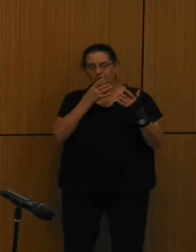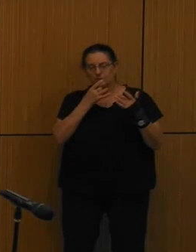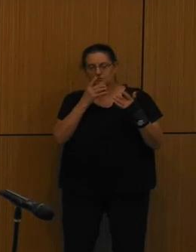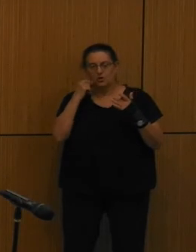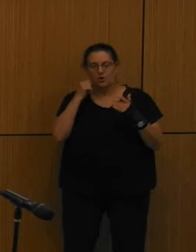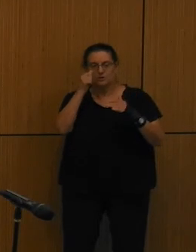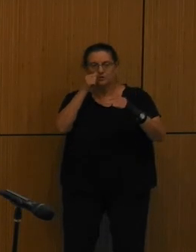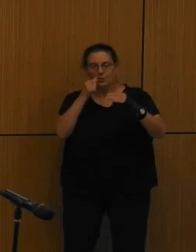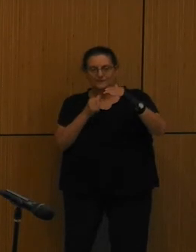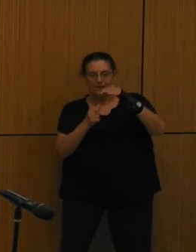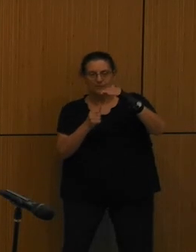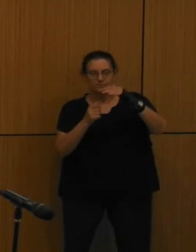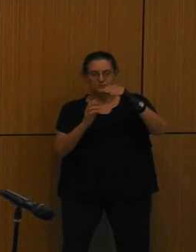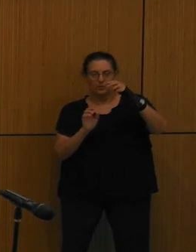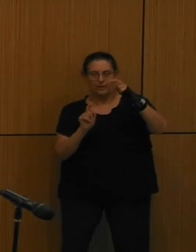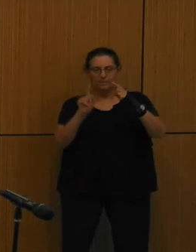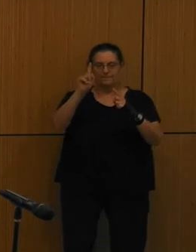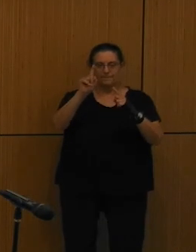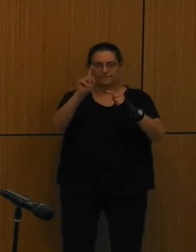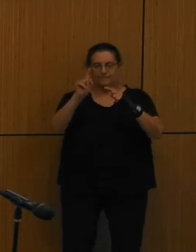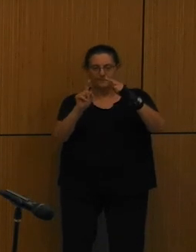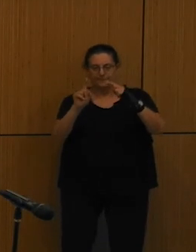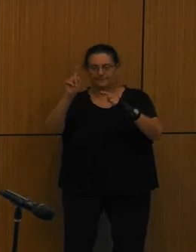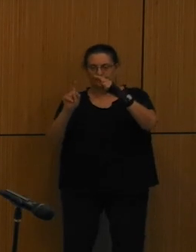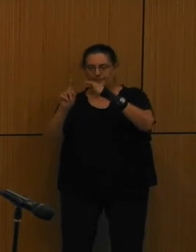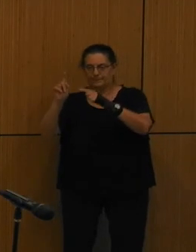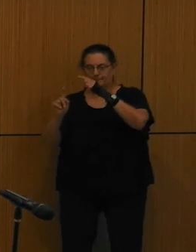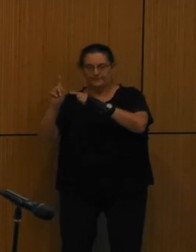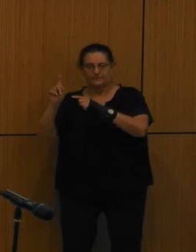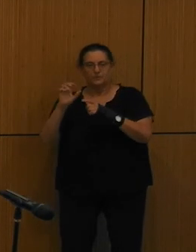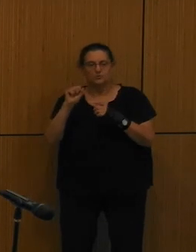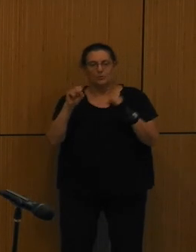So we can, we can start to, to identify those minerals.